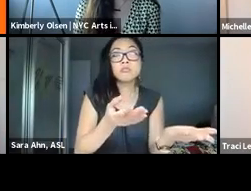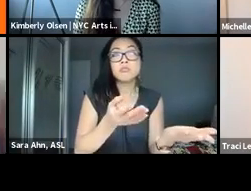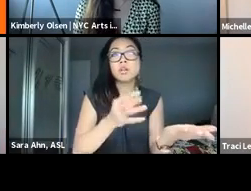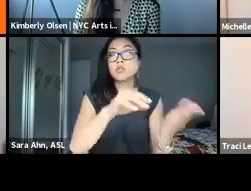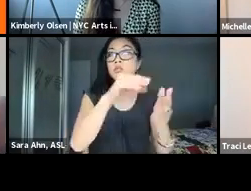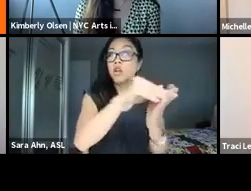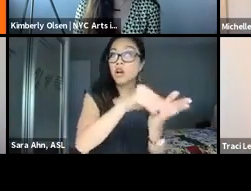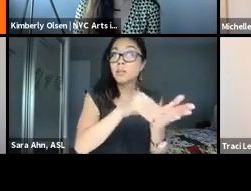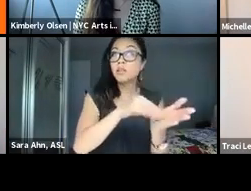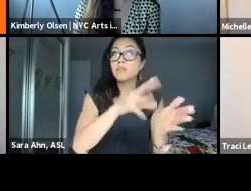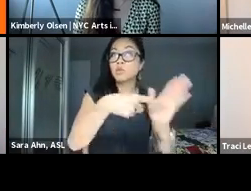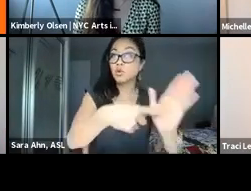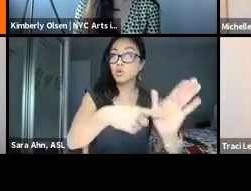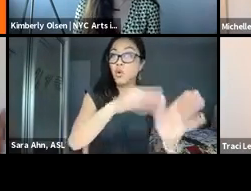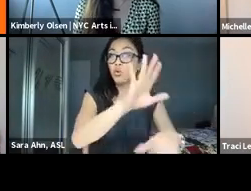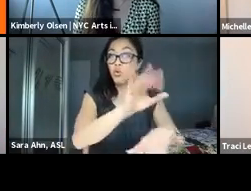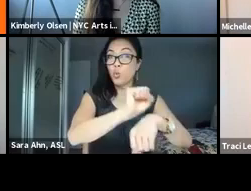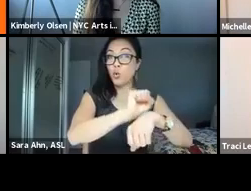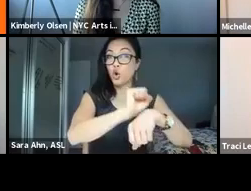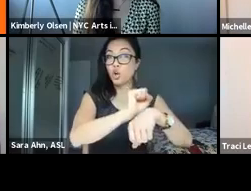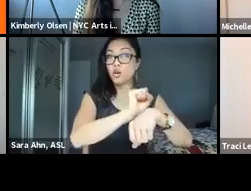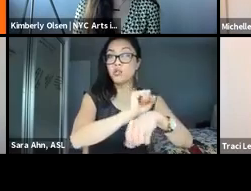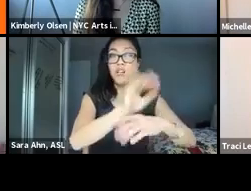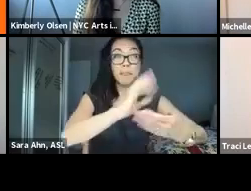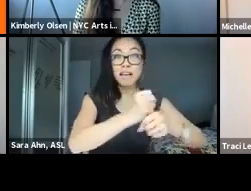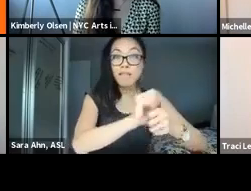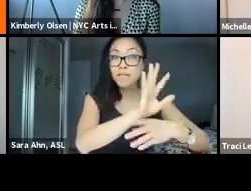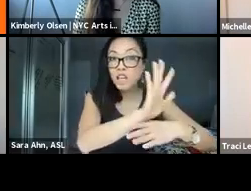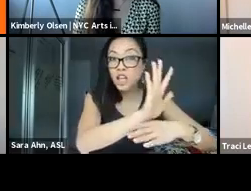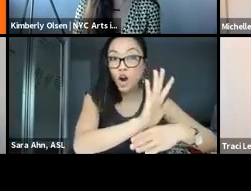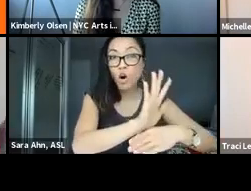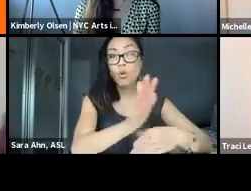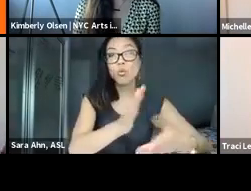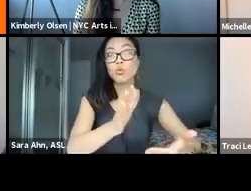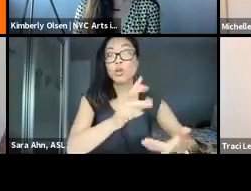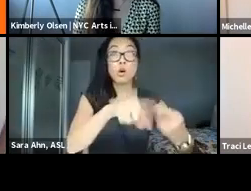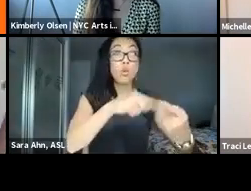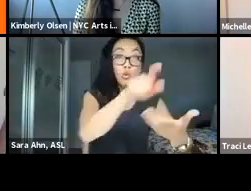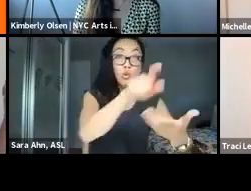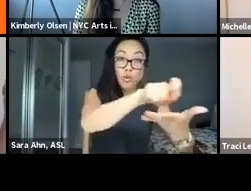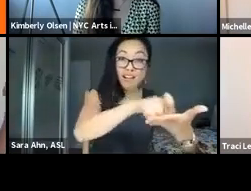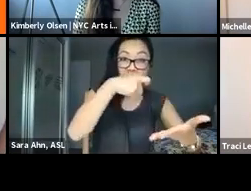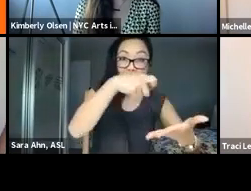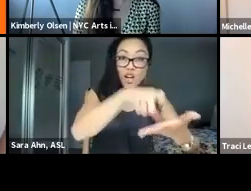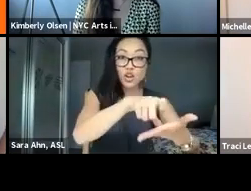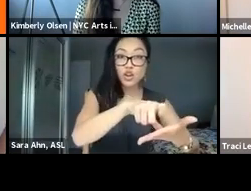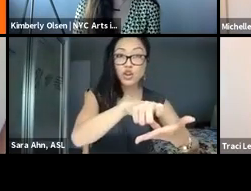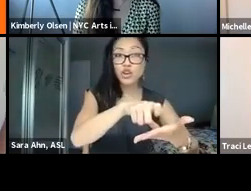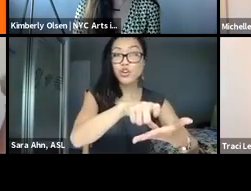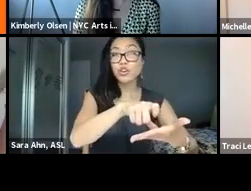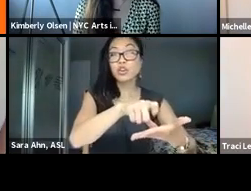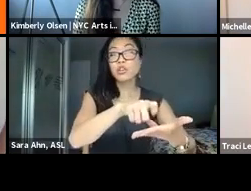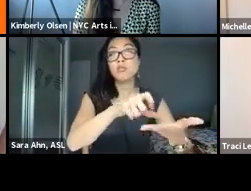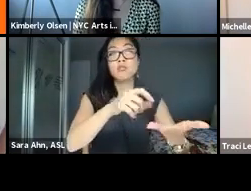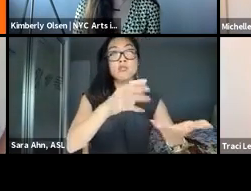say, please, please collect evidence. Collect evidence of the amazing work that you're all